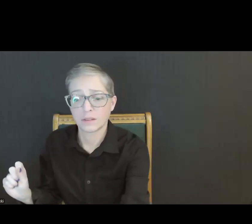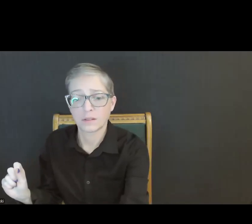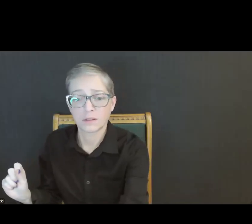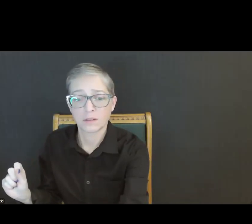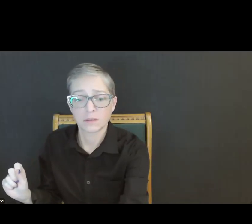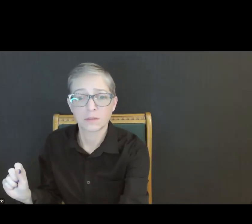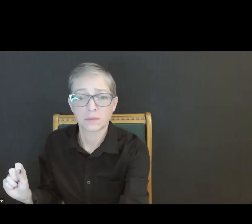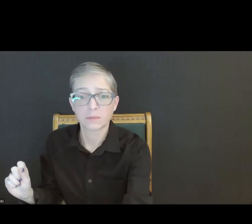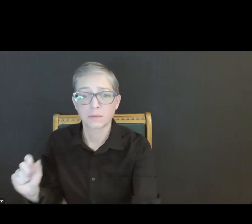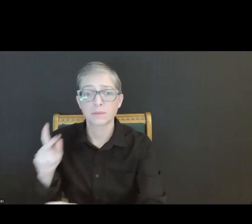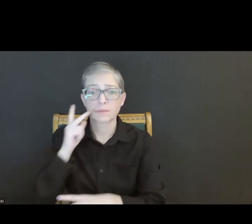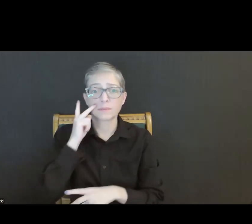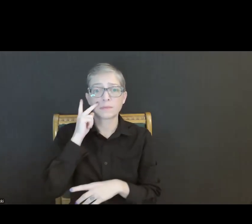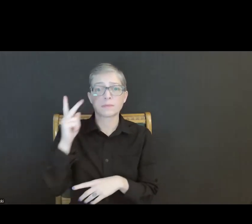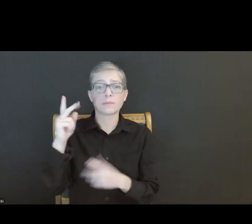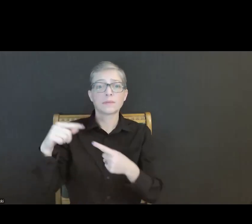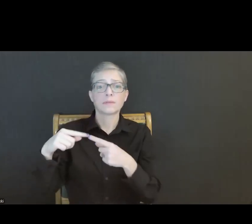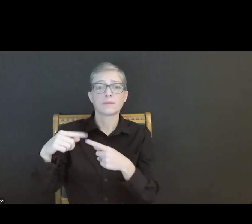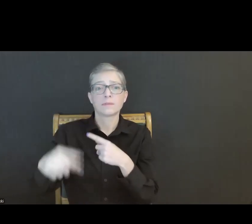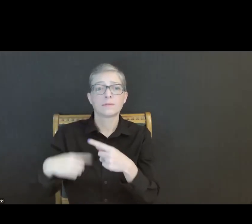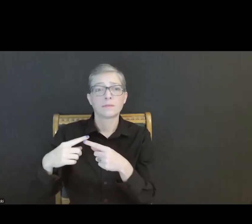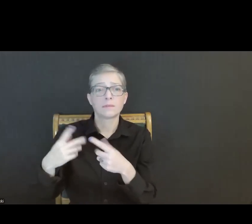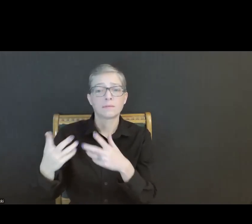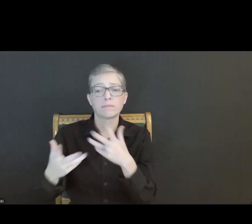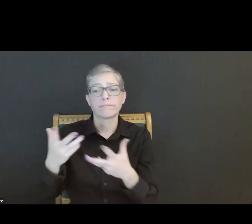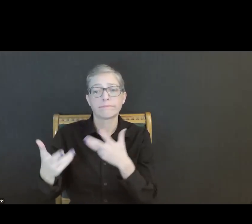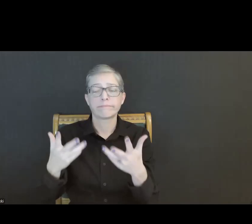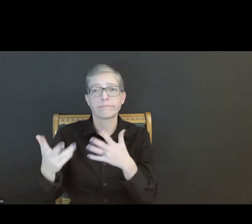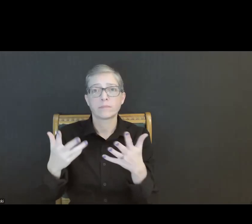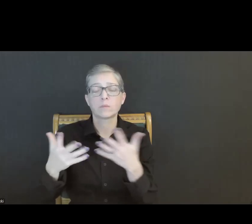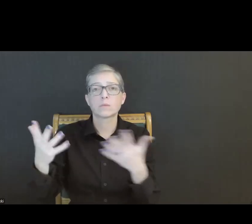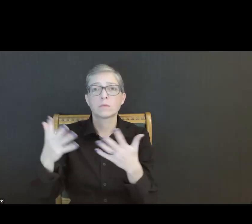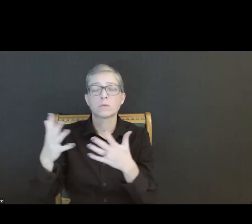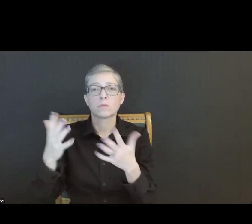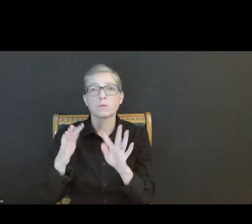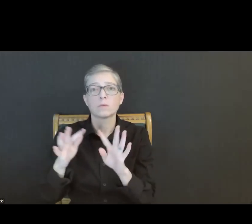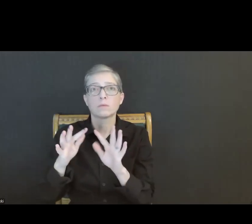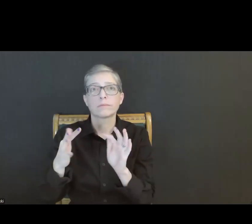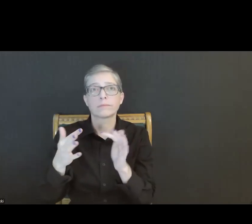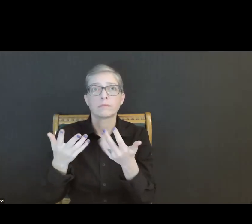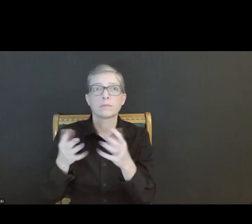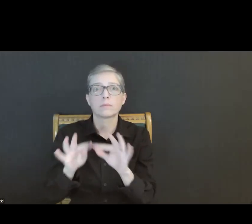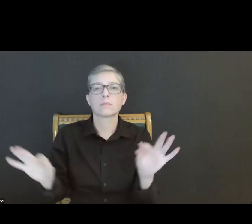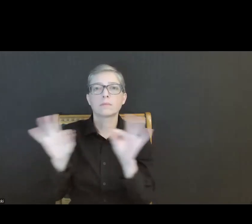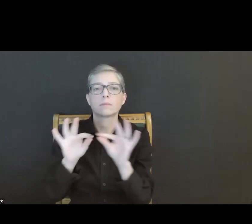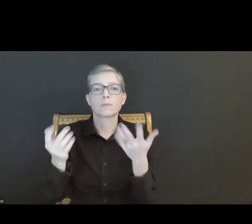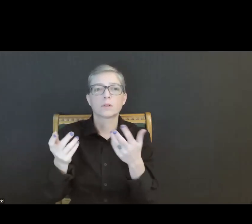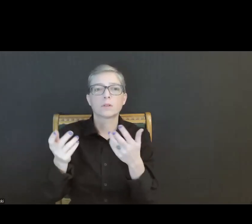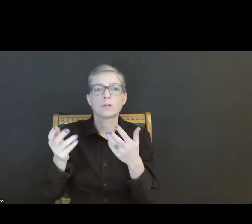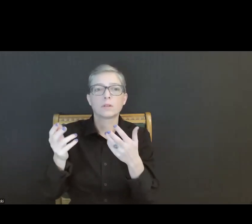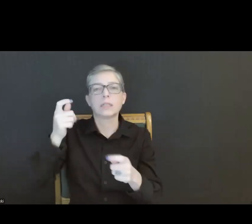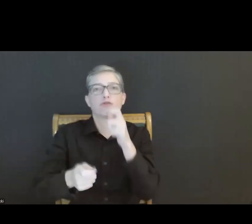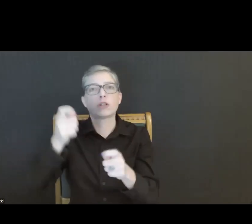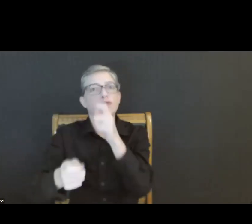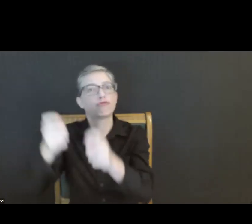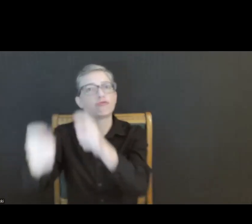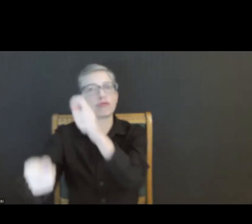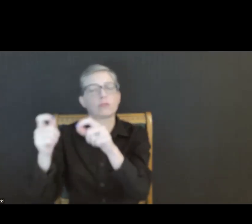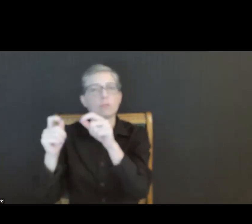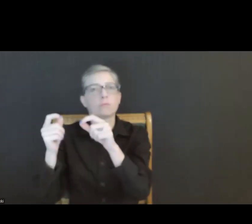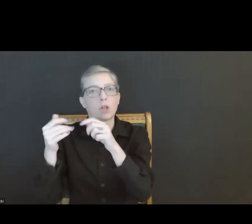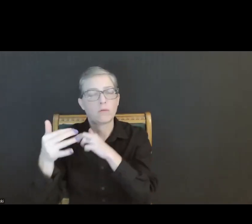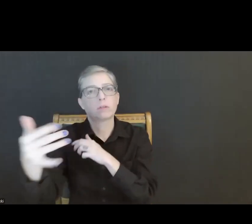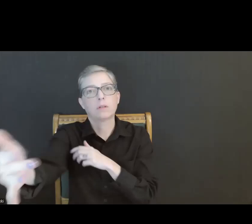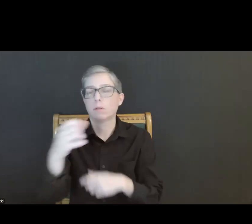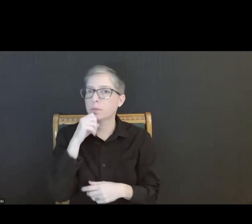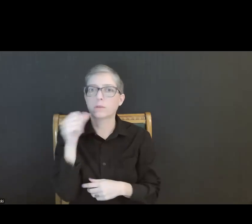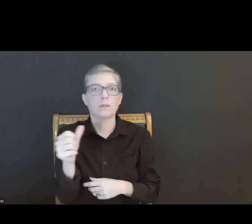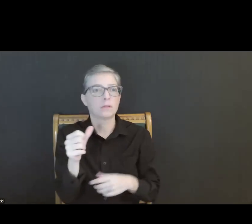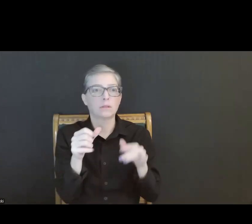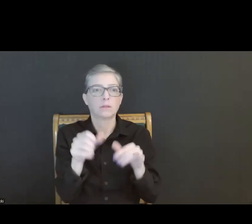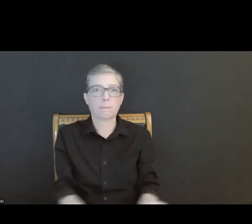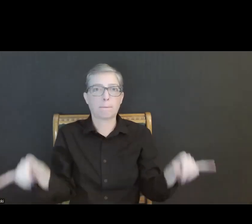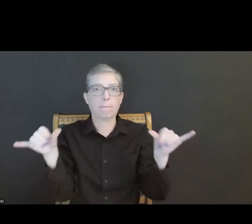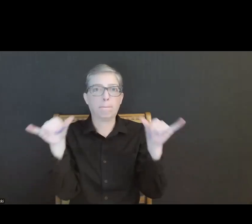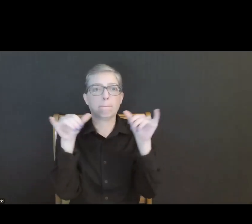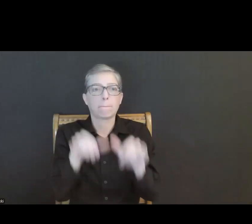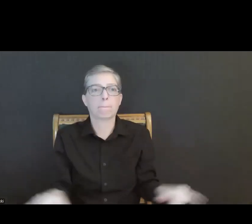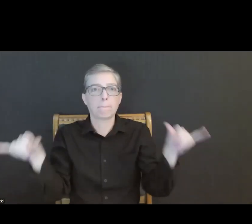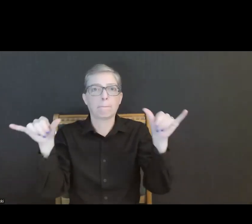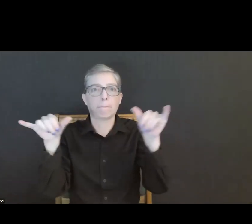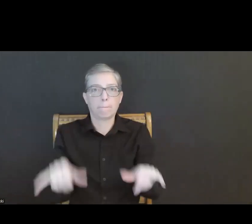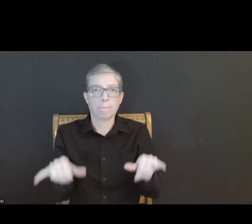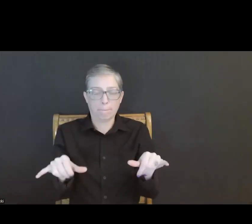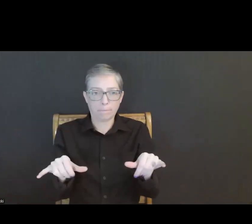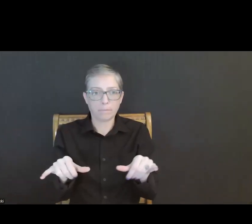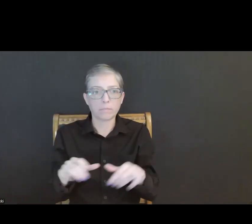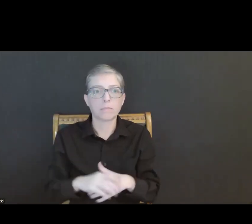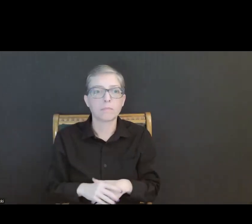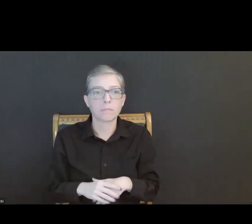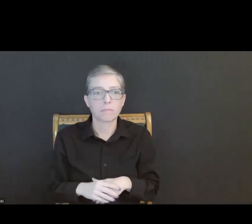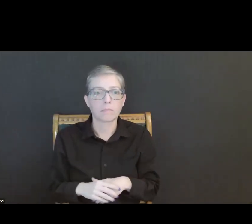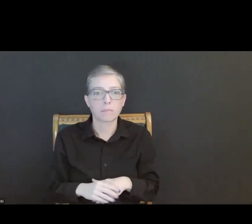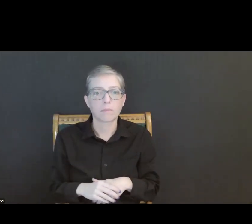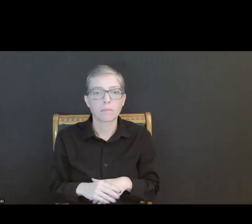on spectrum and is evolving it's not it doesn't remain static and um part of me is to part part of